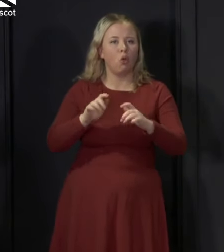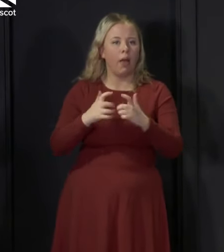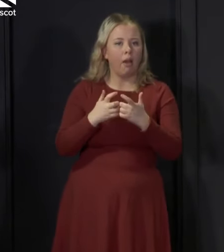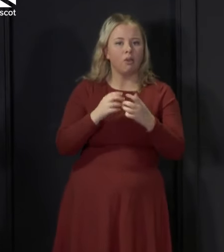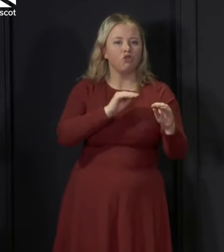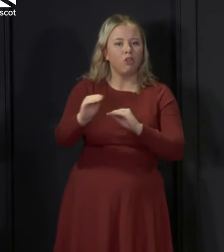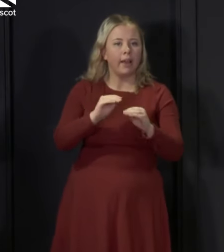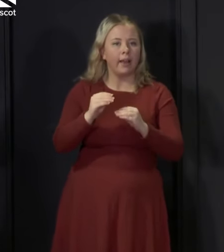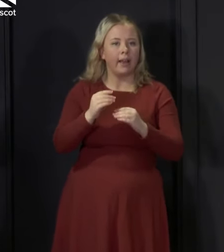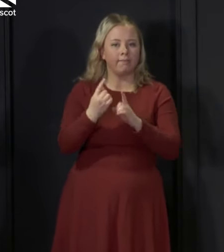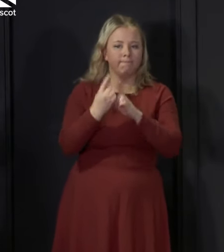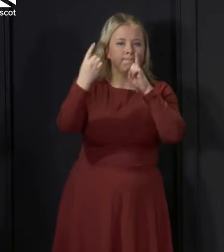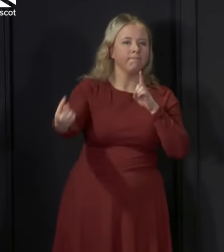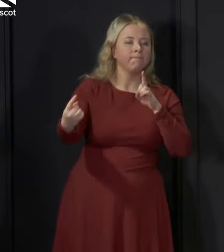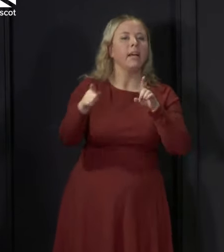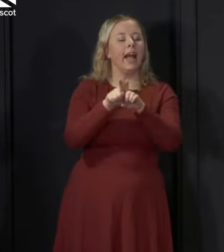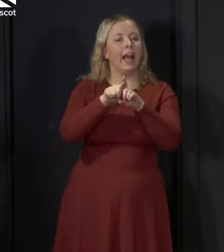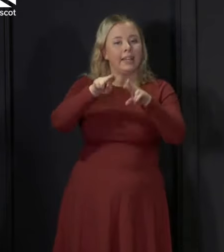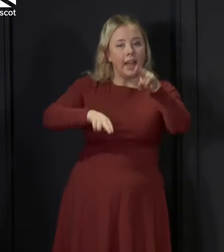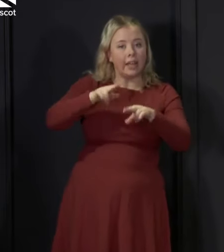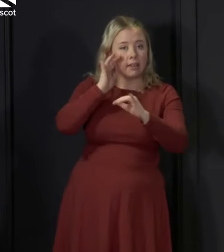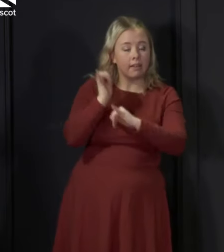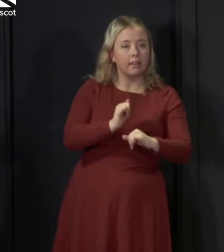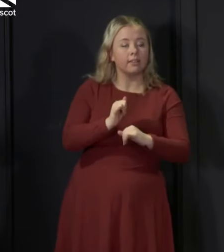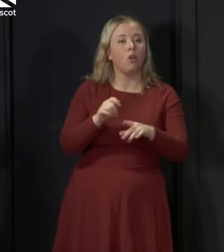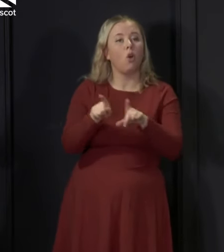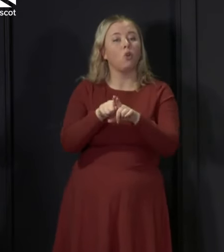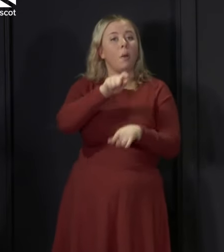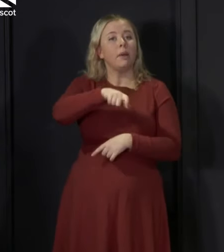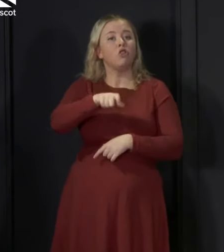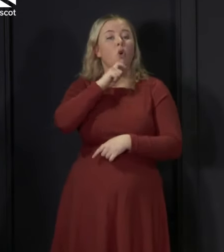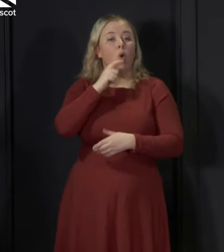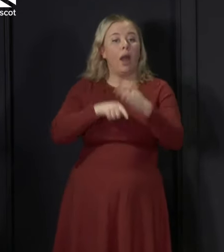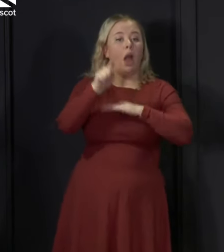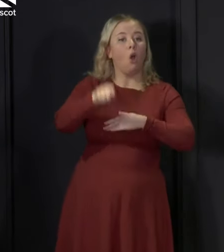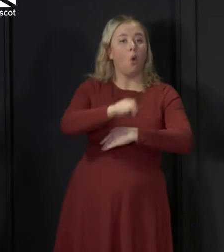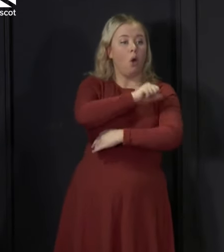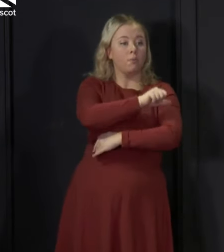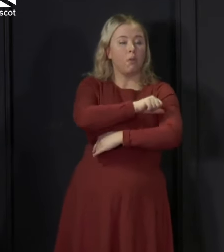and testing. Patients being discharged from hospital should provide 2 negative tests before being admitted